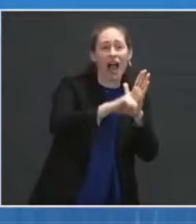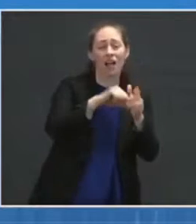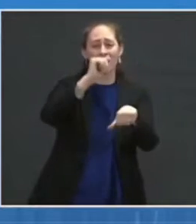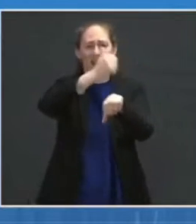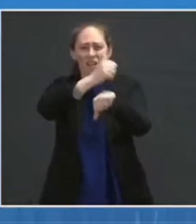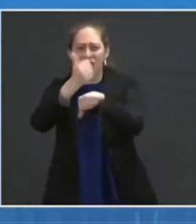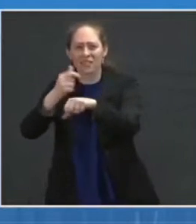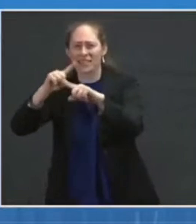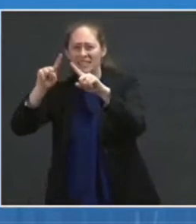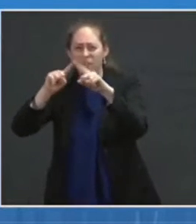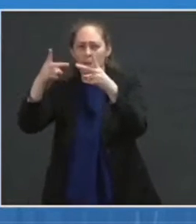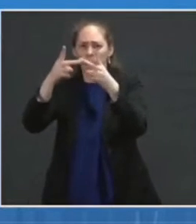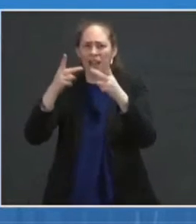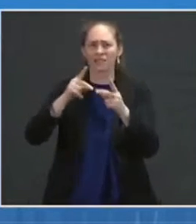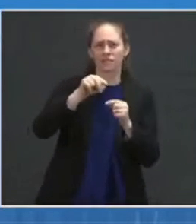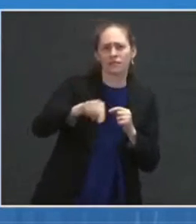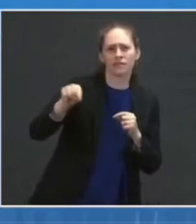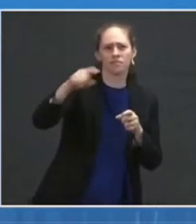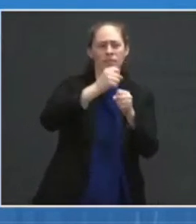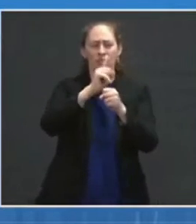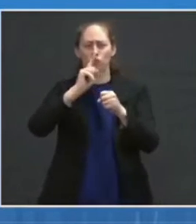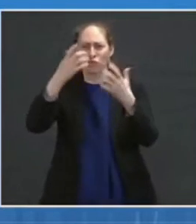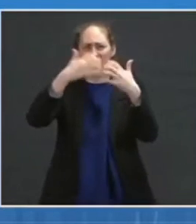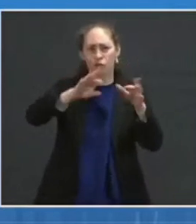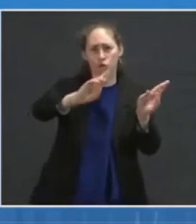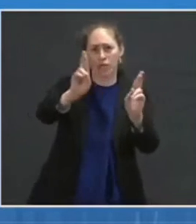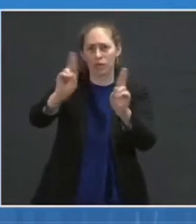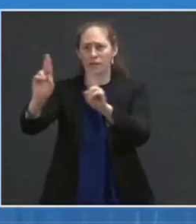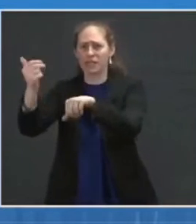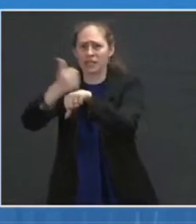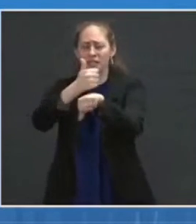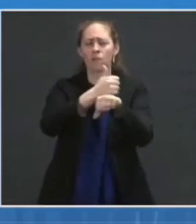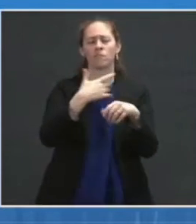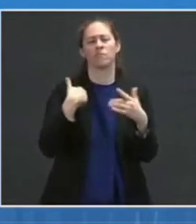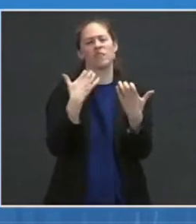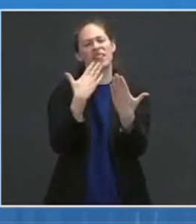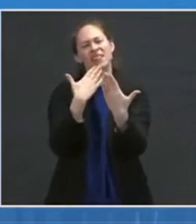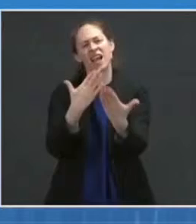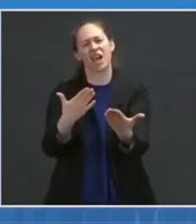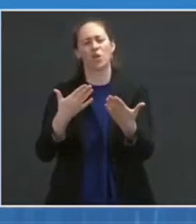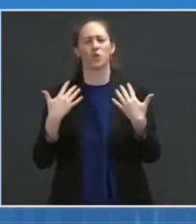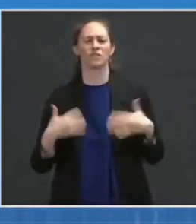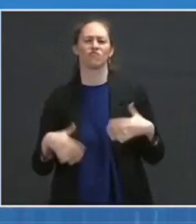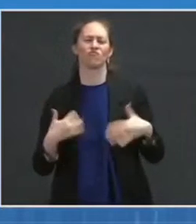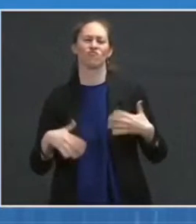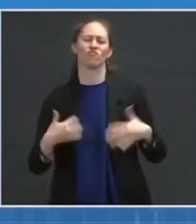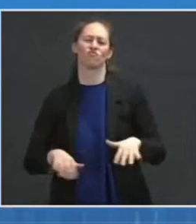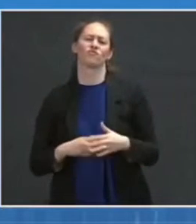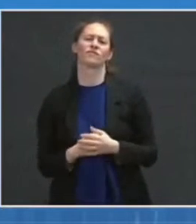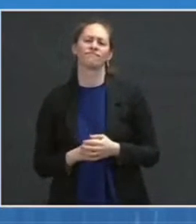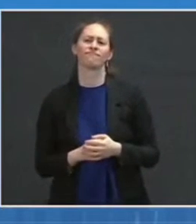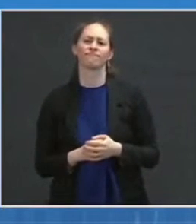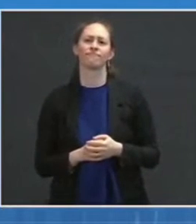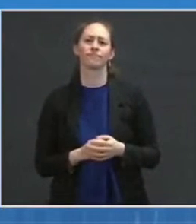STATES AND WITH LOCAL VACCINATION SITES. MY THOUGHTS REMAIN WITH ALL OF THOSE IMPACTED.